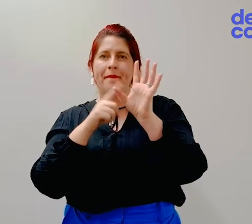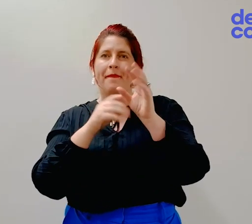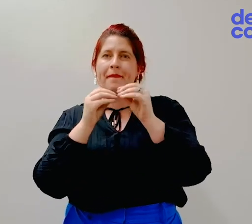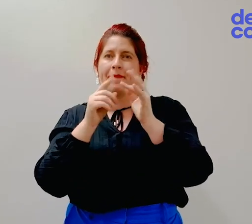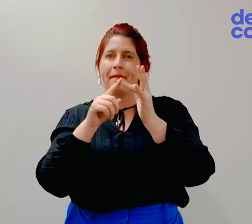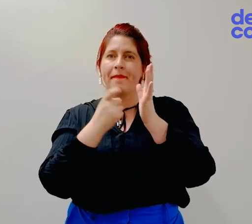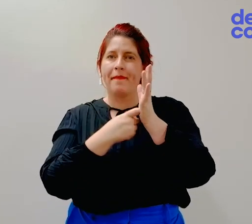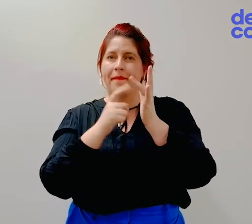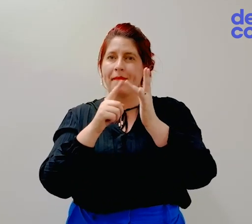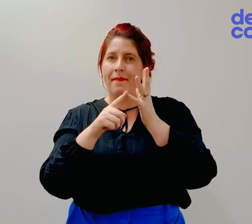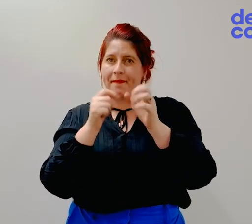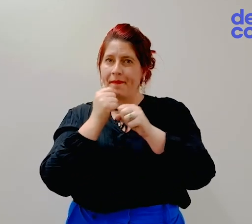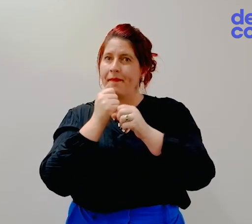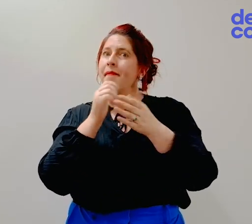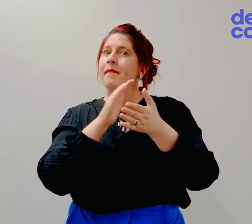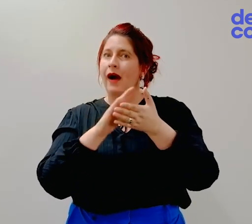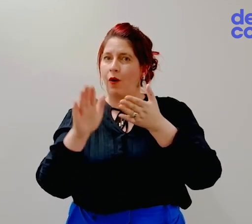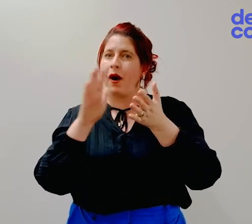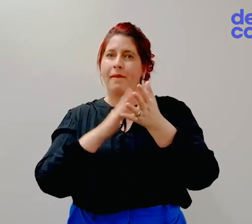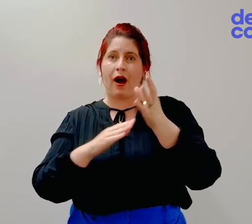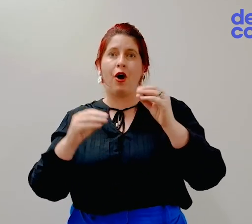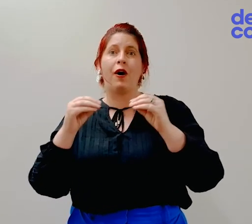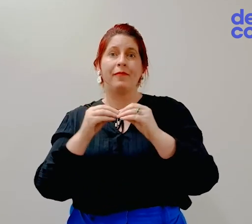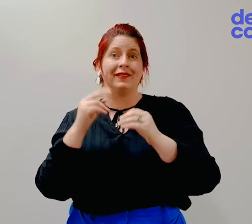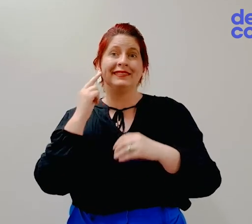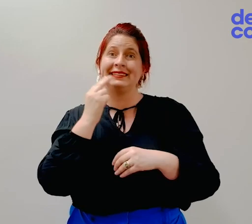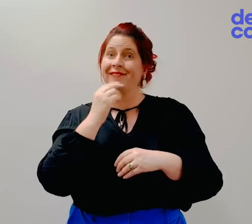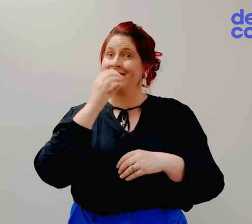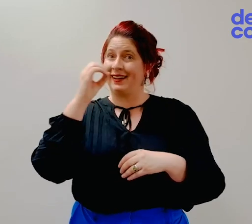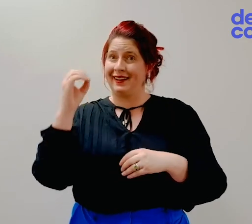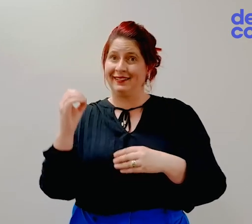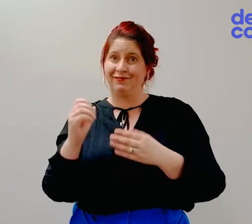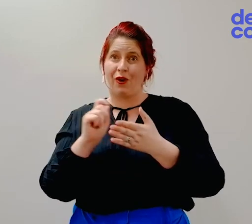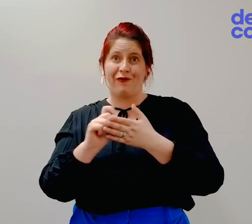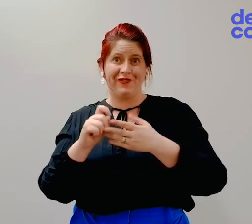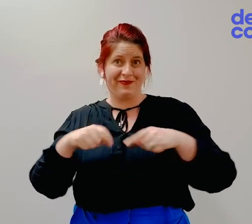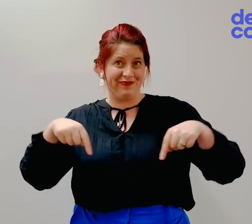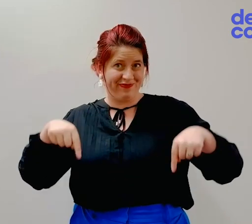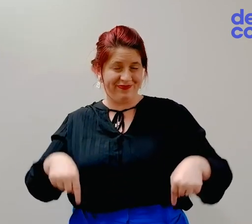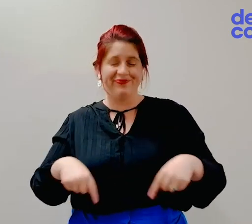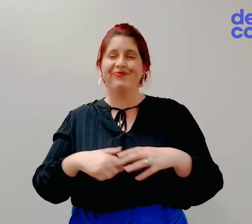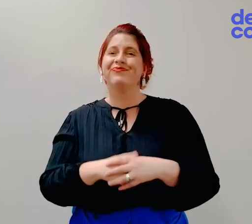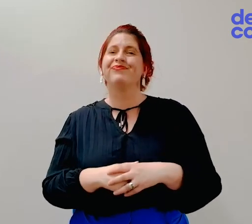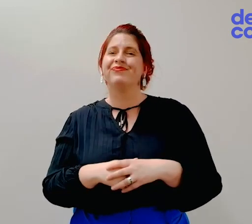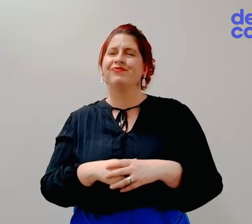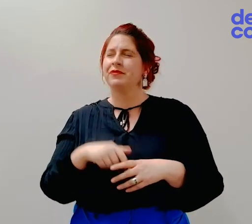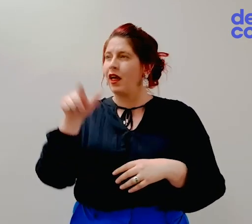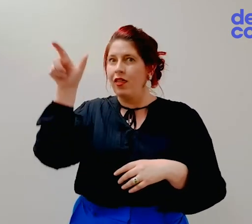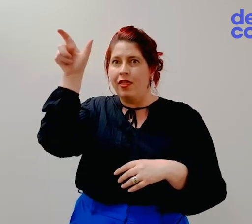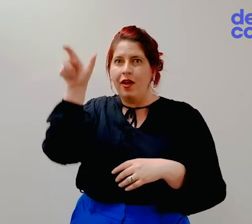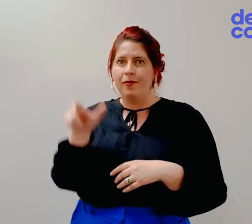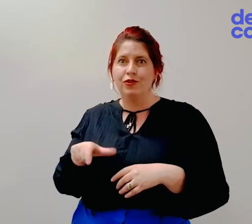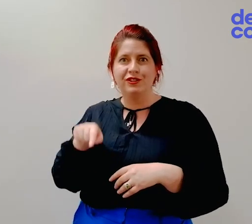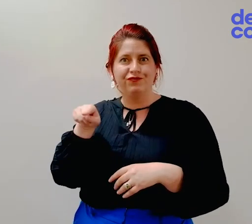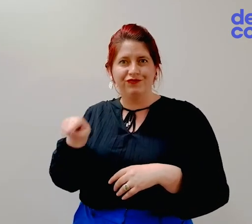being held in Maryborough. It will be held at the Deaf Connect office here.